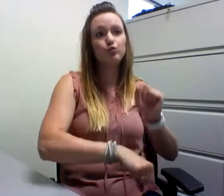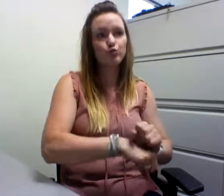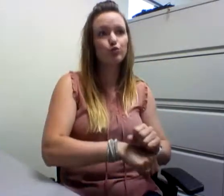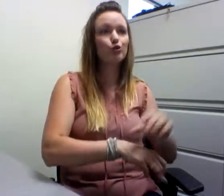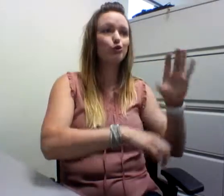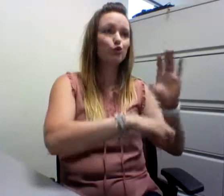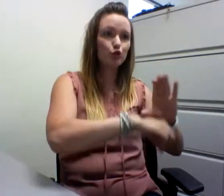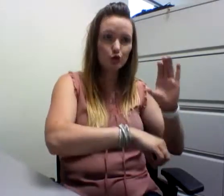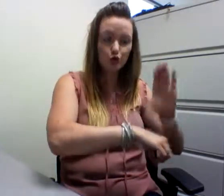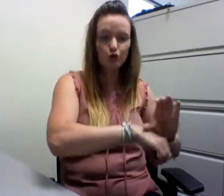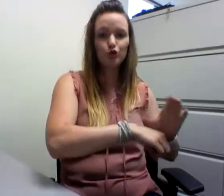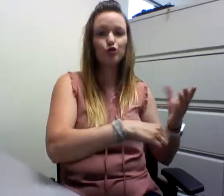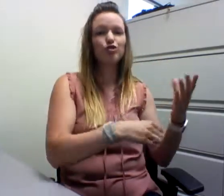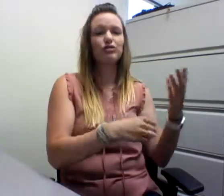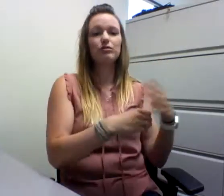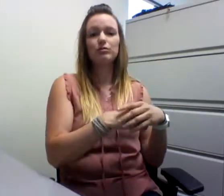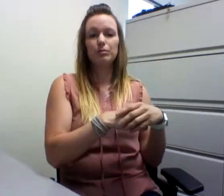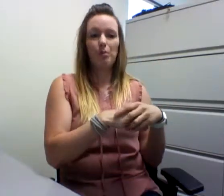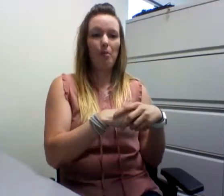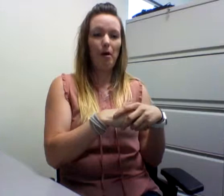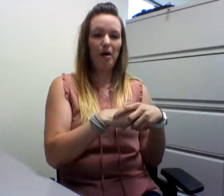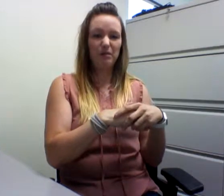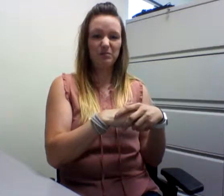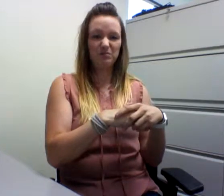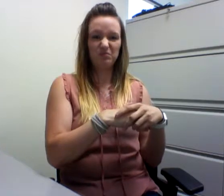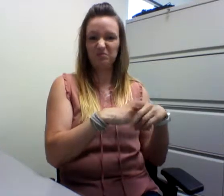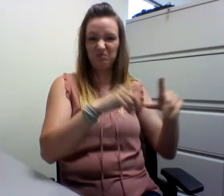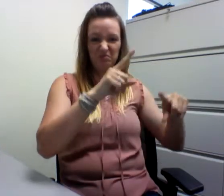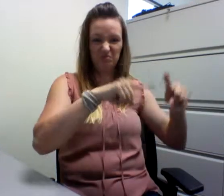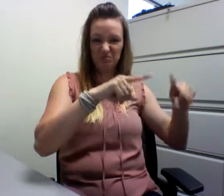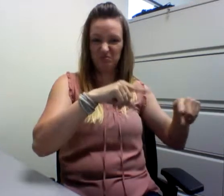work church medical settings, etc.